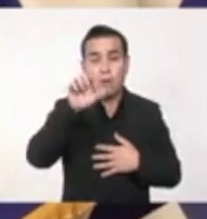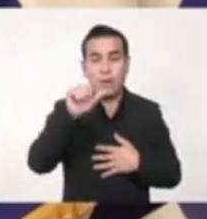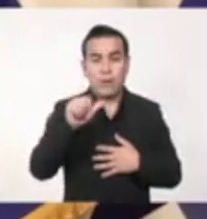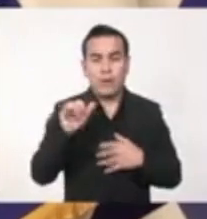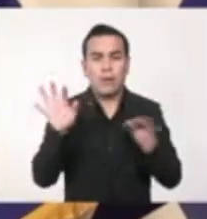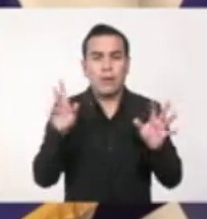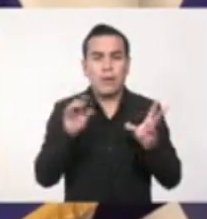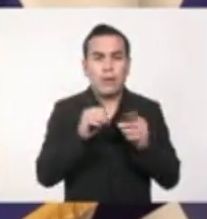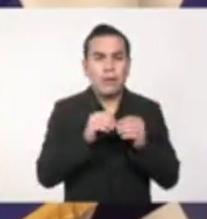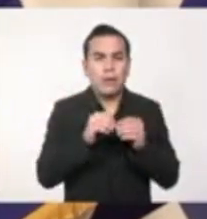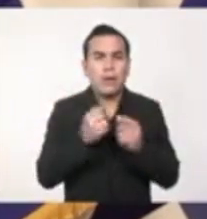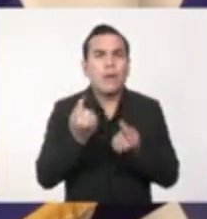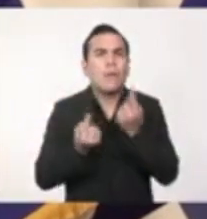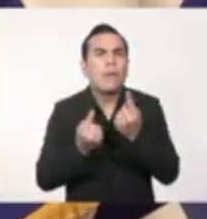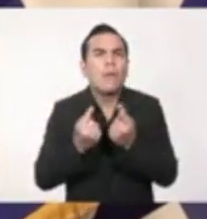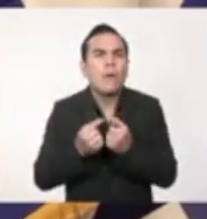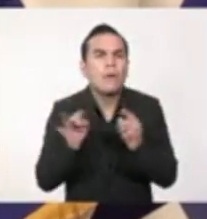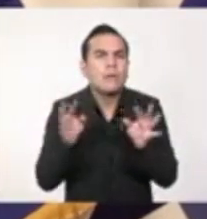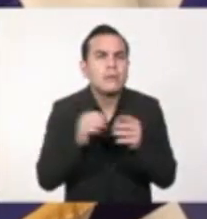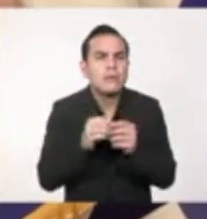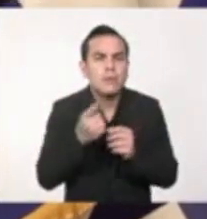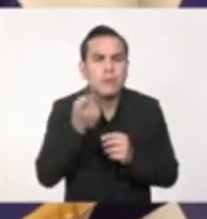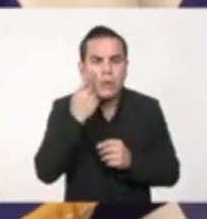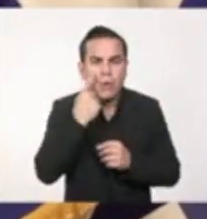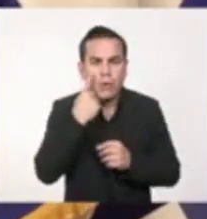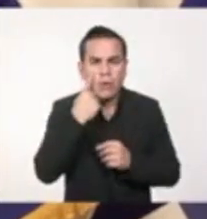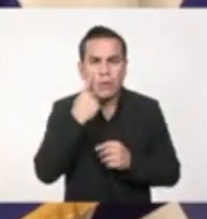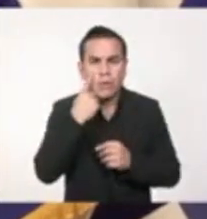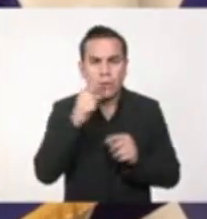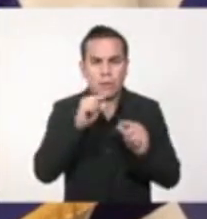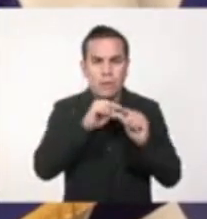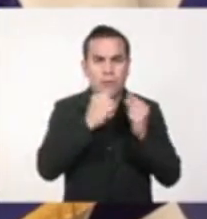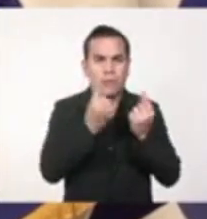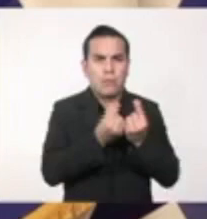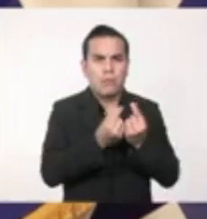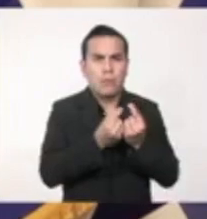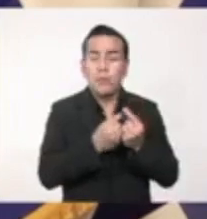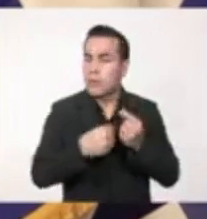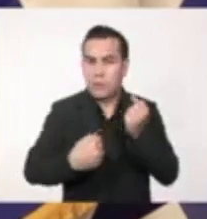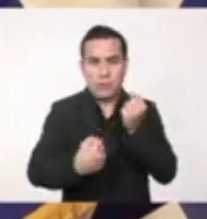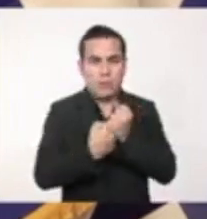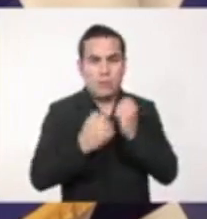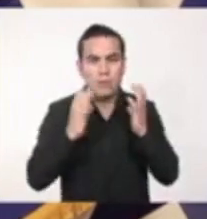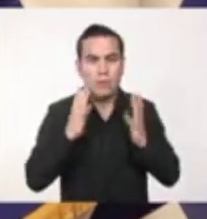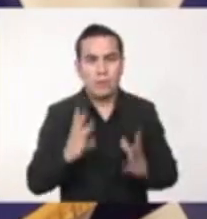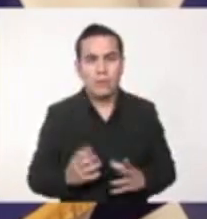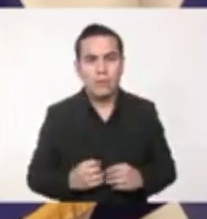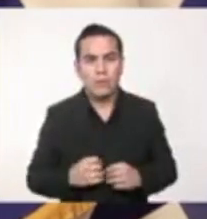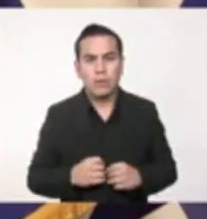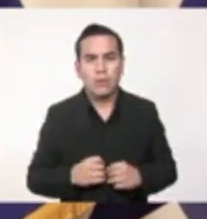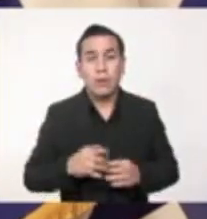civil society met? They met with groups of opposition, because civil society would never have said